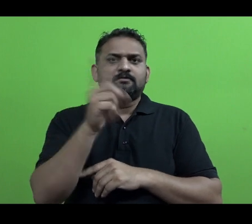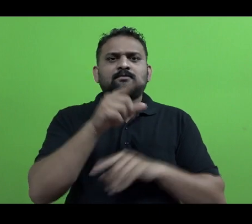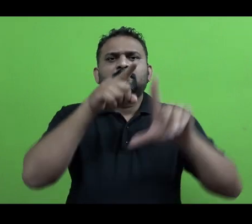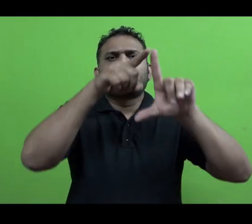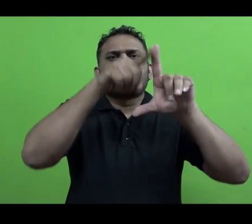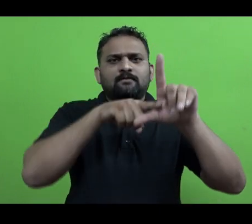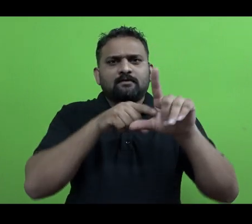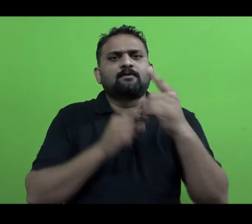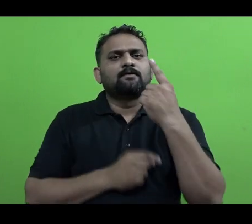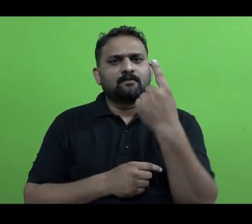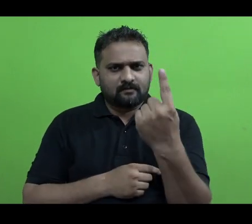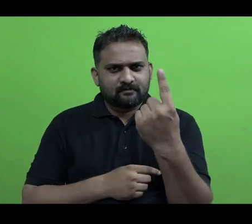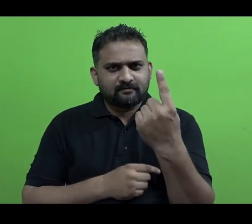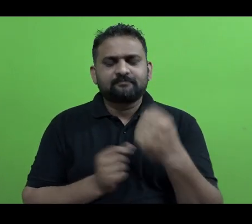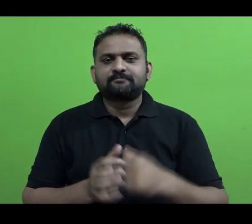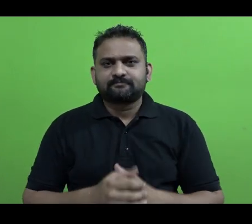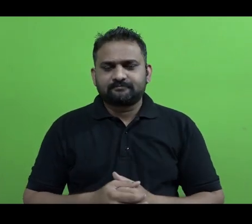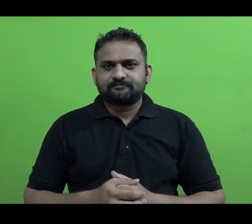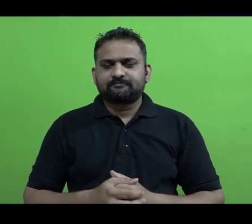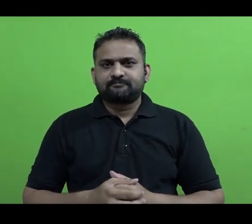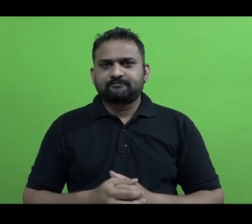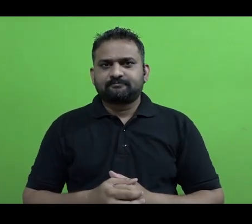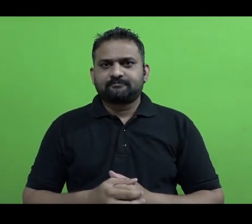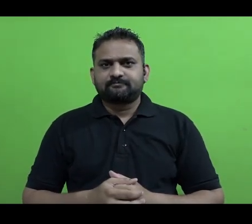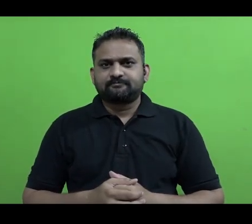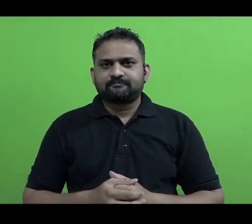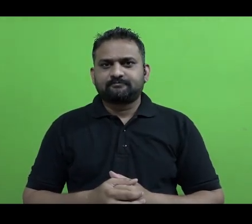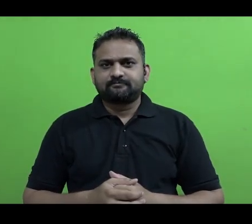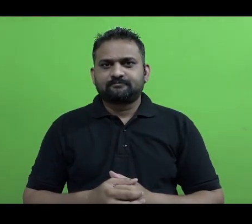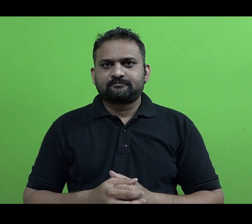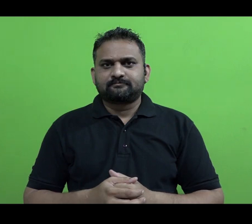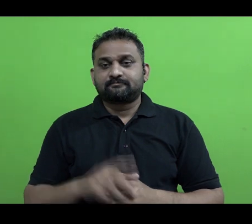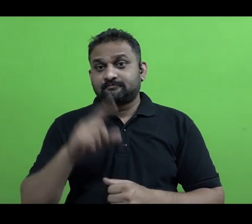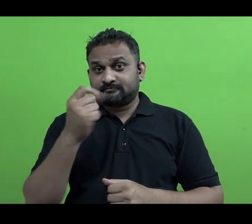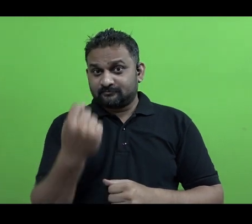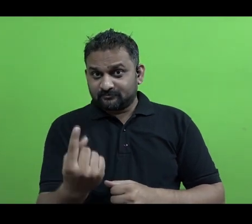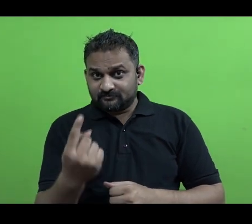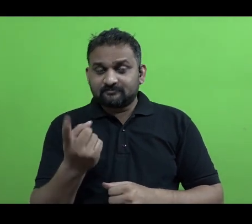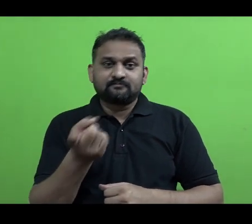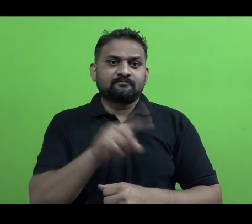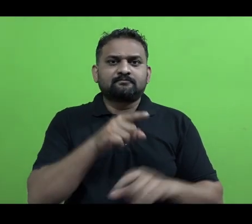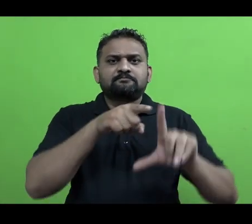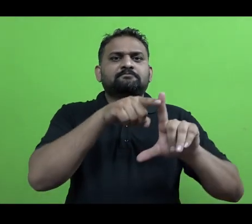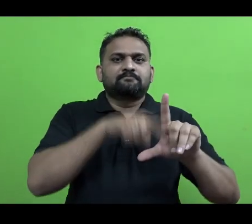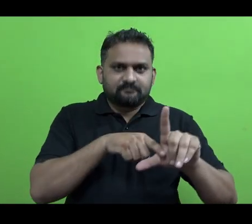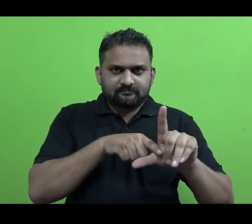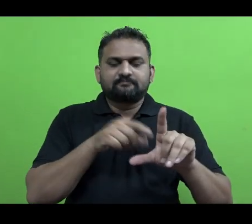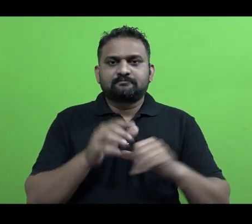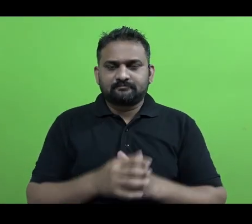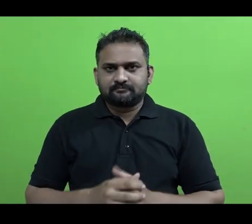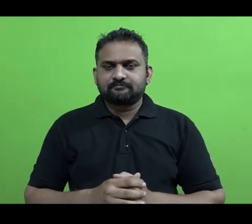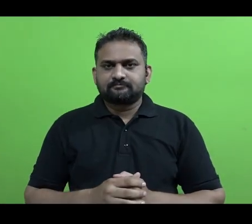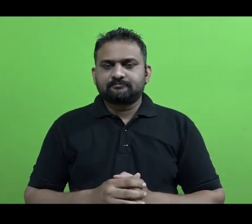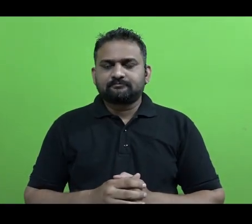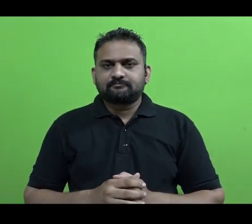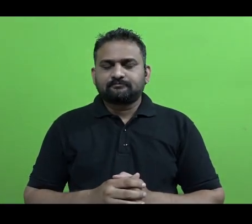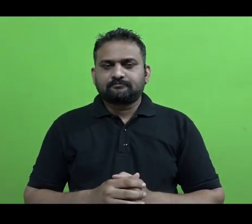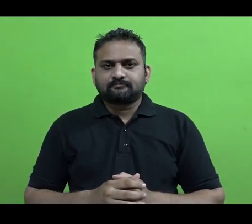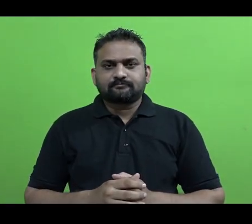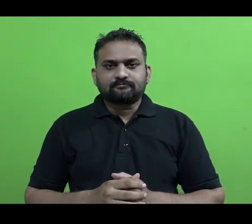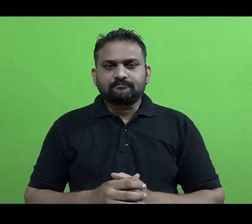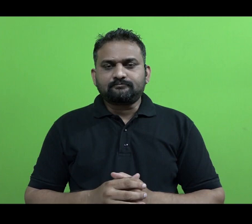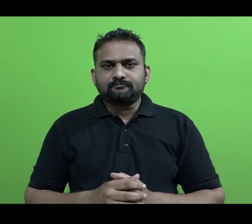Draw one line for the first number one. Draw another line for the next number one.